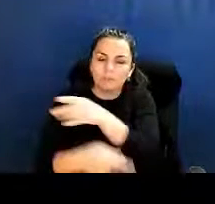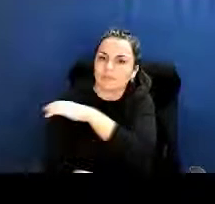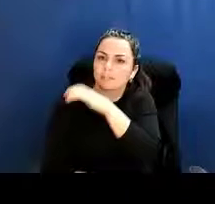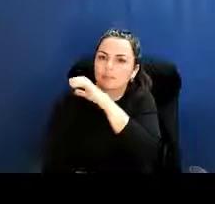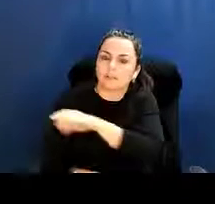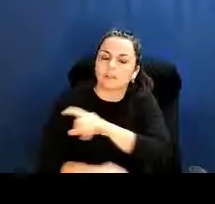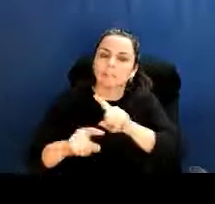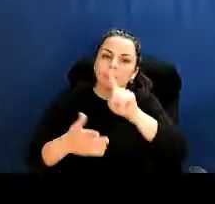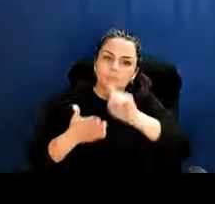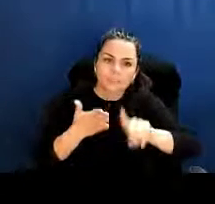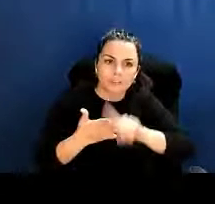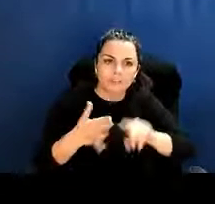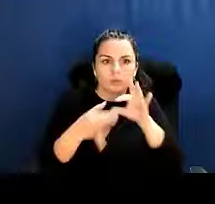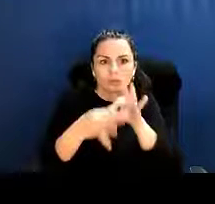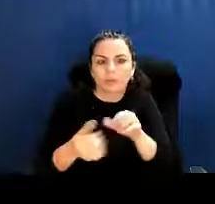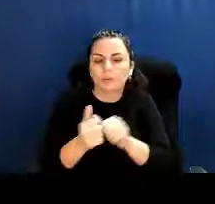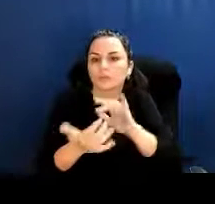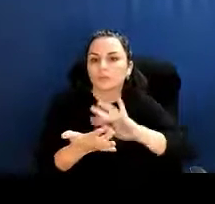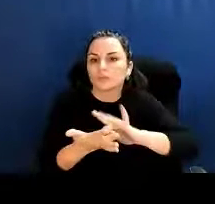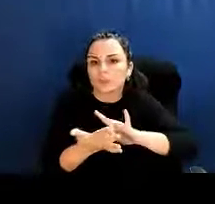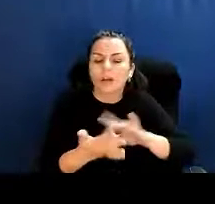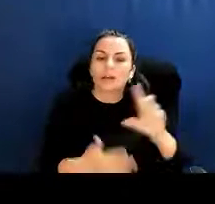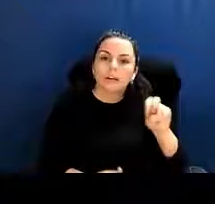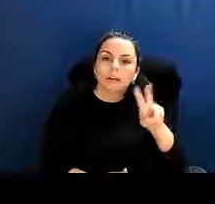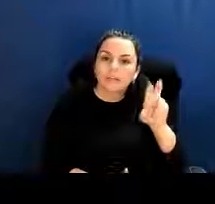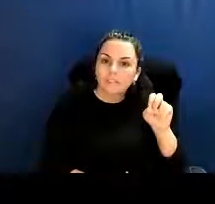to make sure that they are safe for public use.